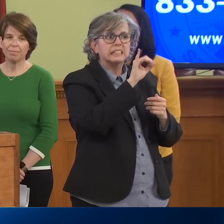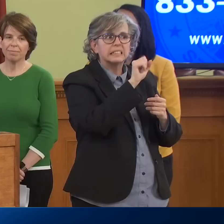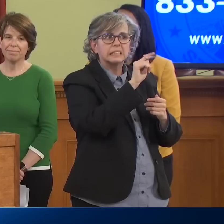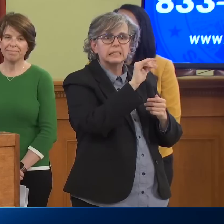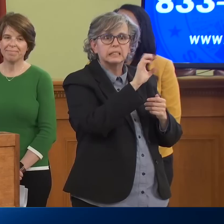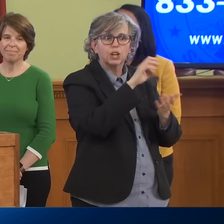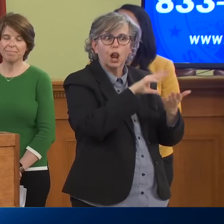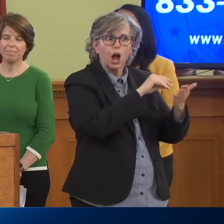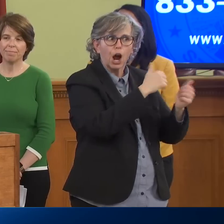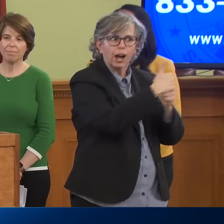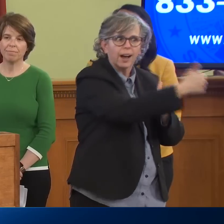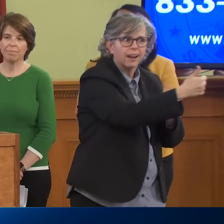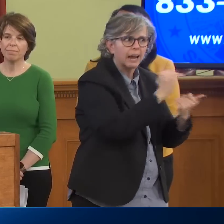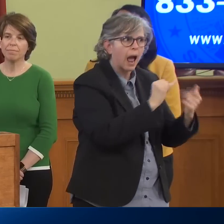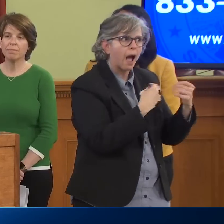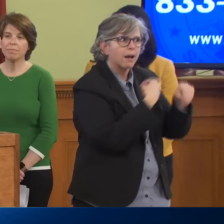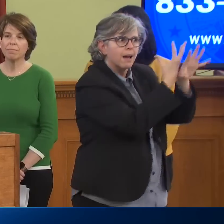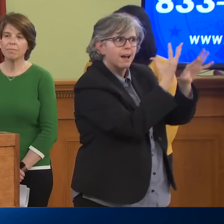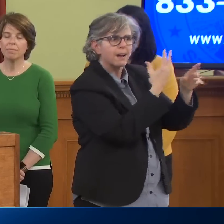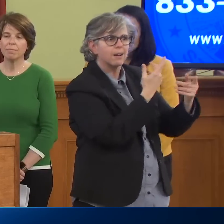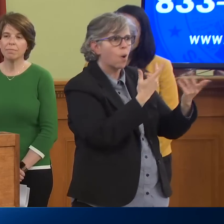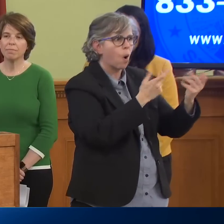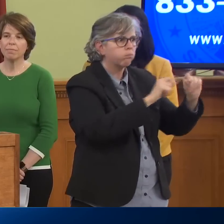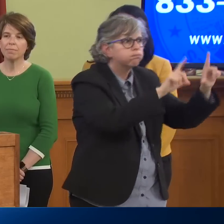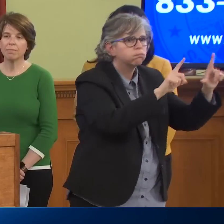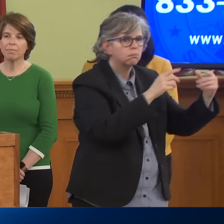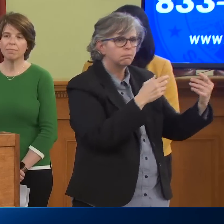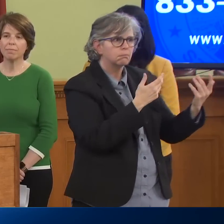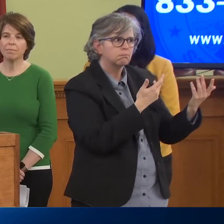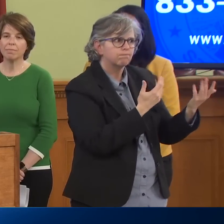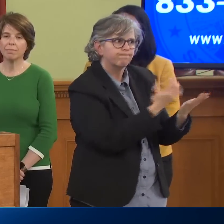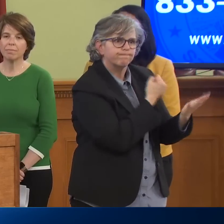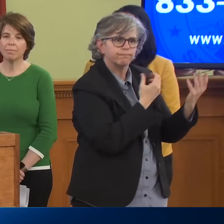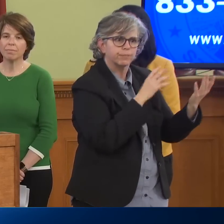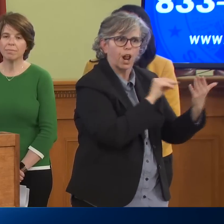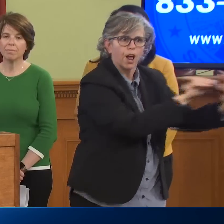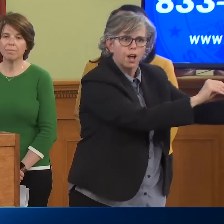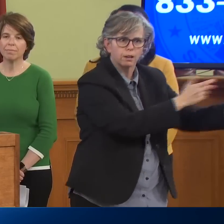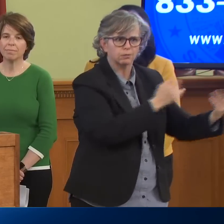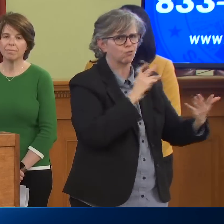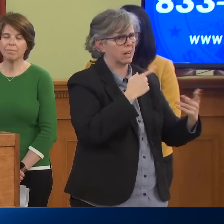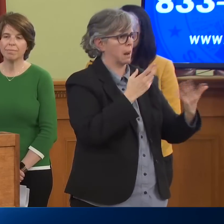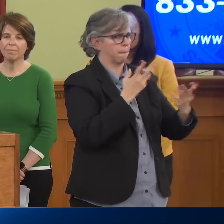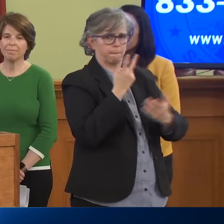WE HAVE OPPORTUNITY TO DEVELOP EVEN MORE DISTANCE LEARNING.